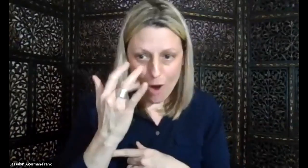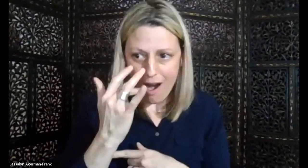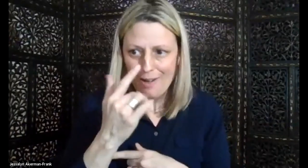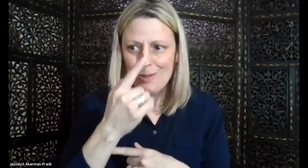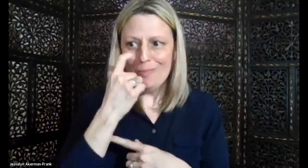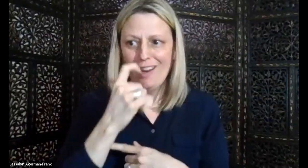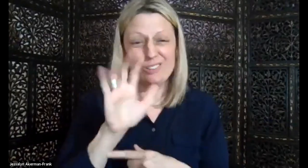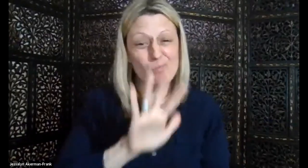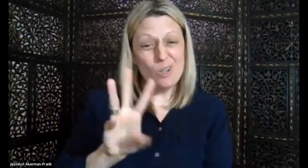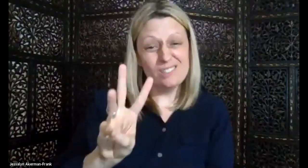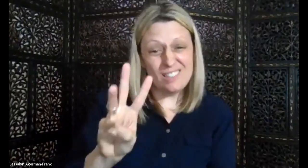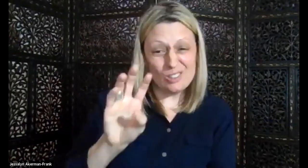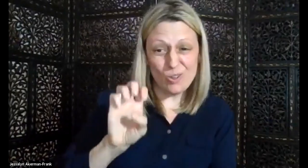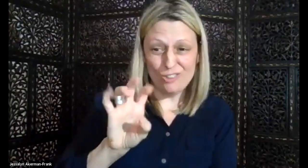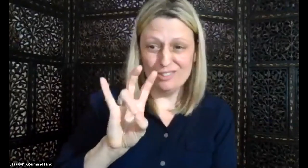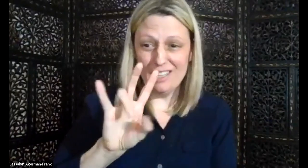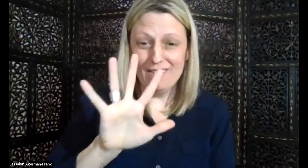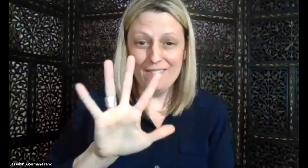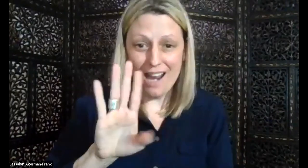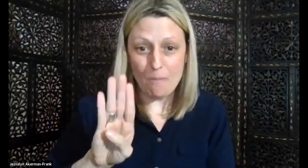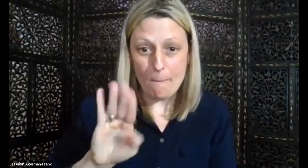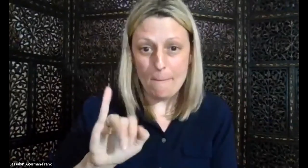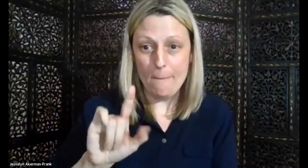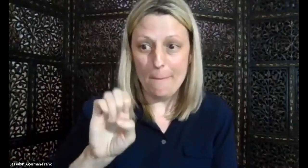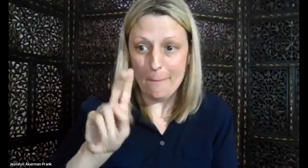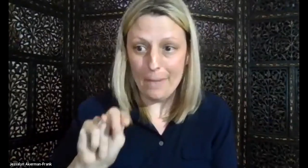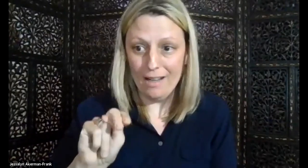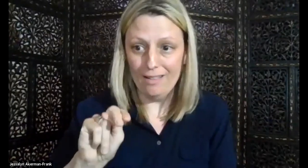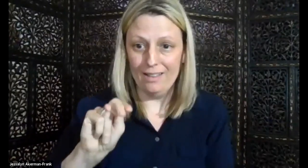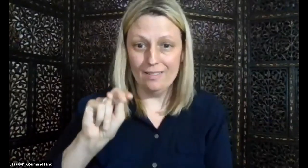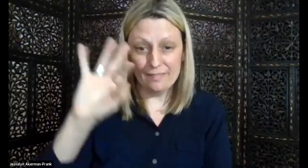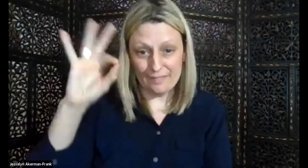Now some of you, reminder of goals of the census, to be able to count every individual in the United